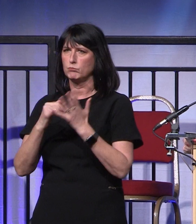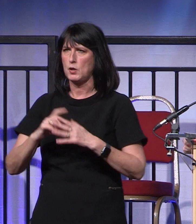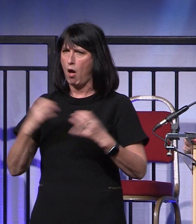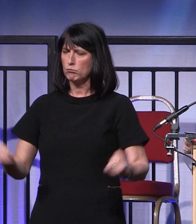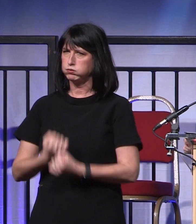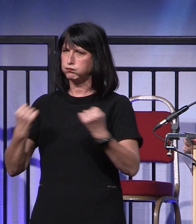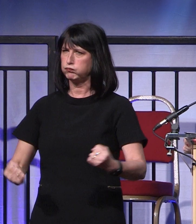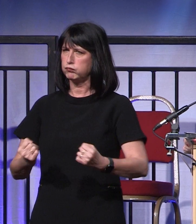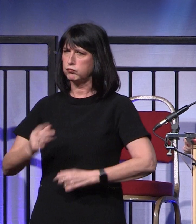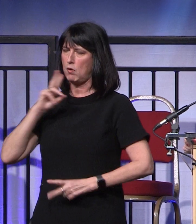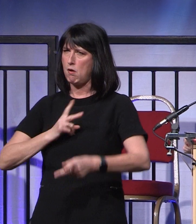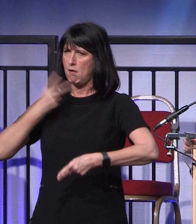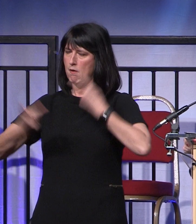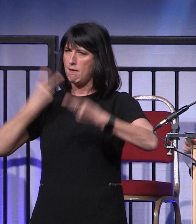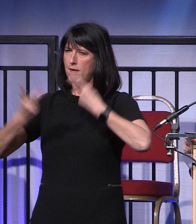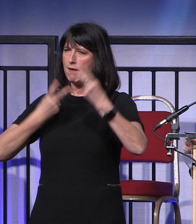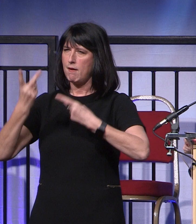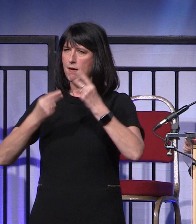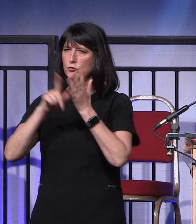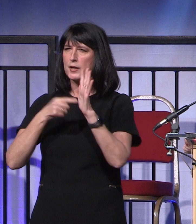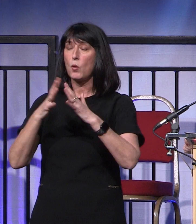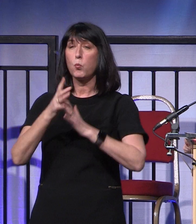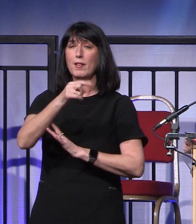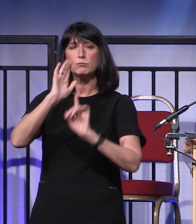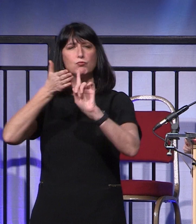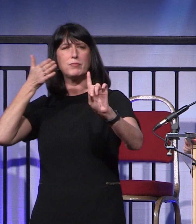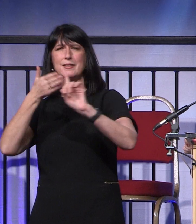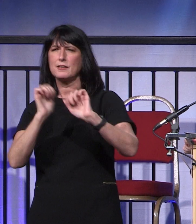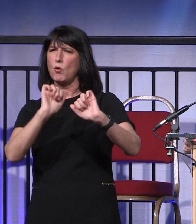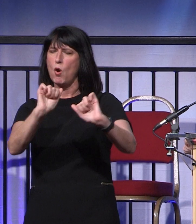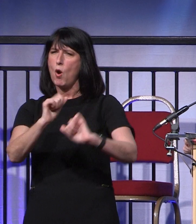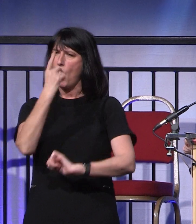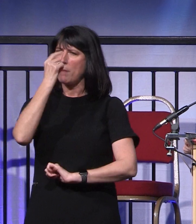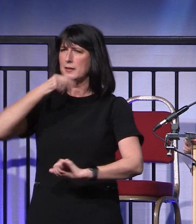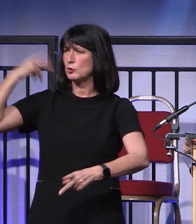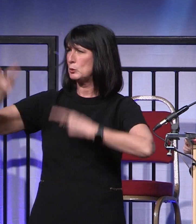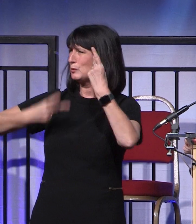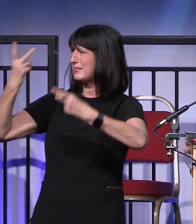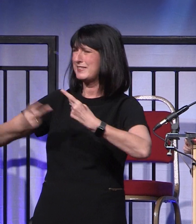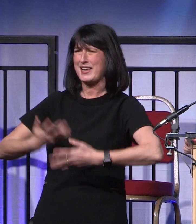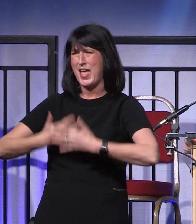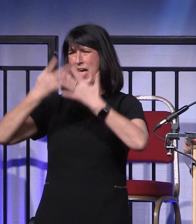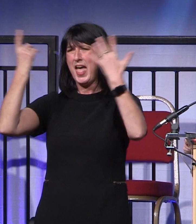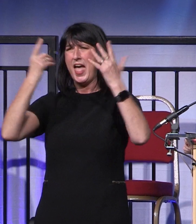Williams is recognized for her ability to sing almost any genre with style